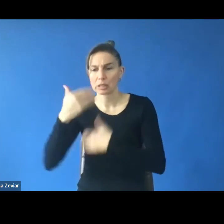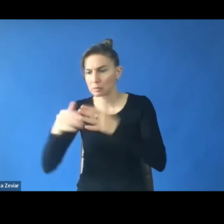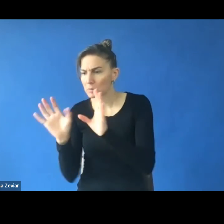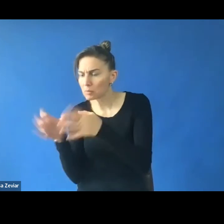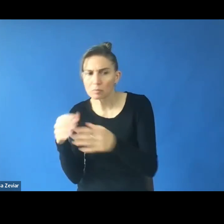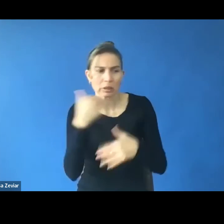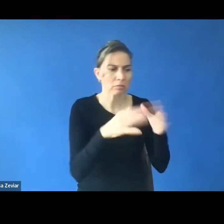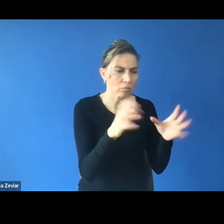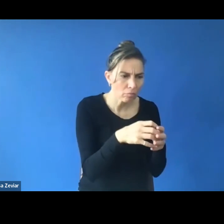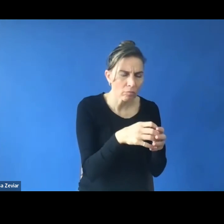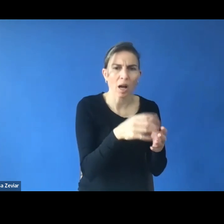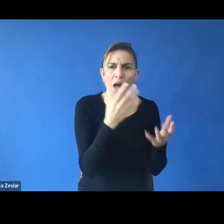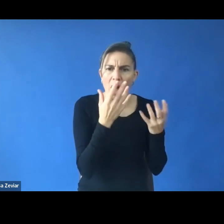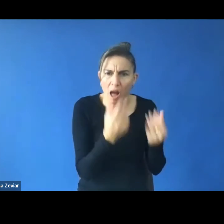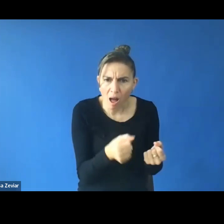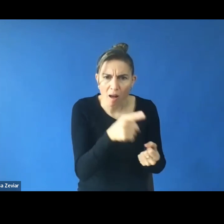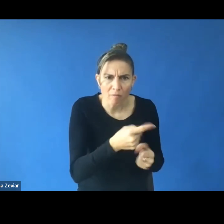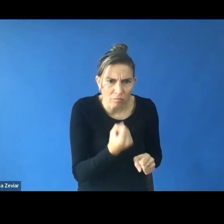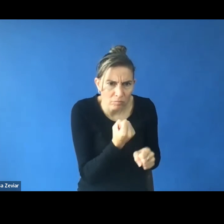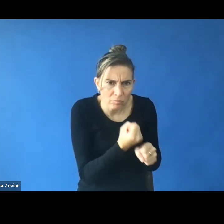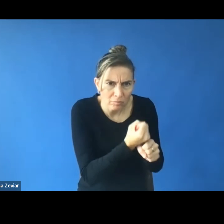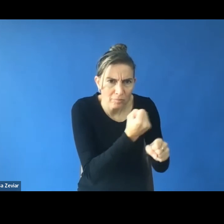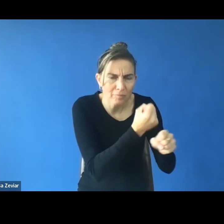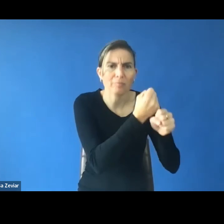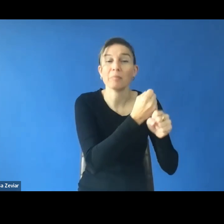we didn't know COVID 19 was going to change our world.